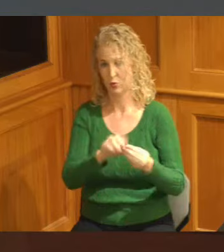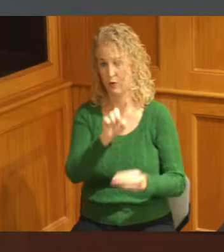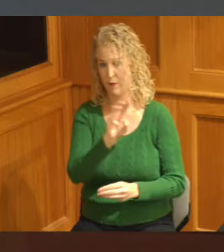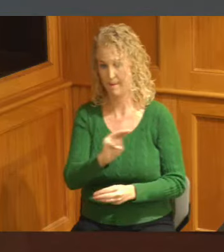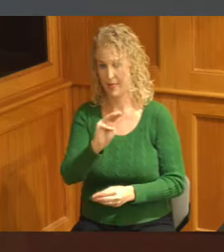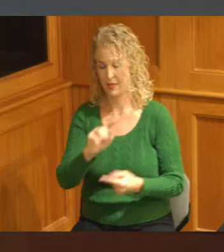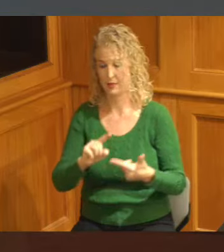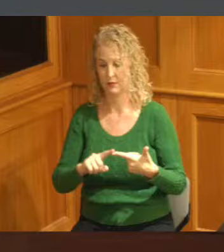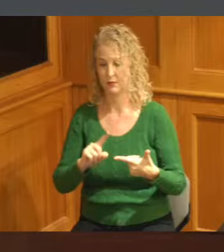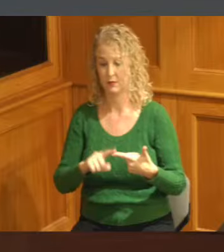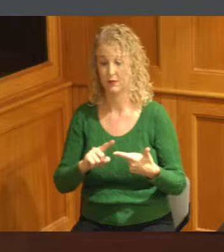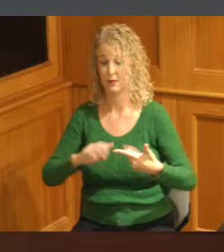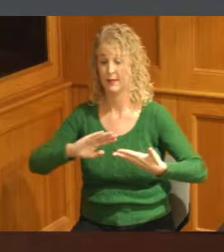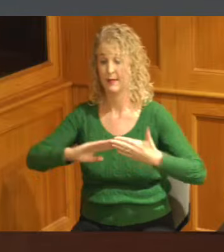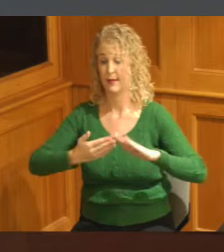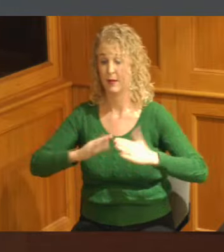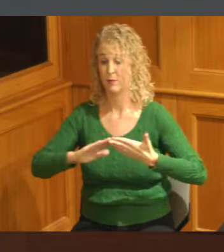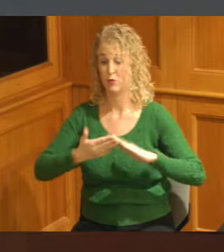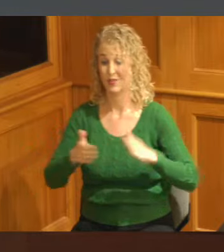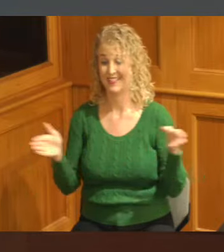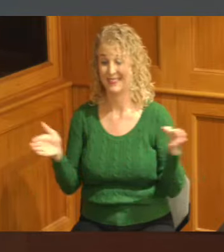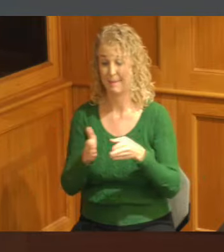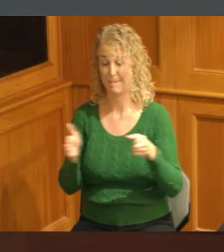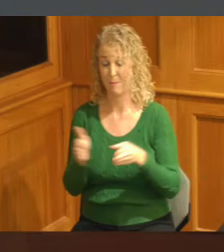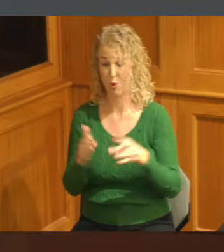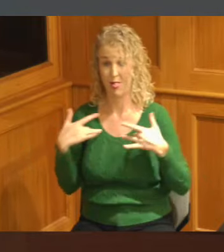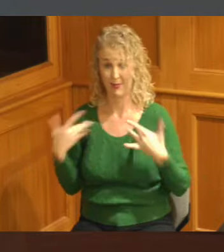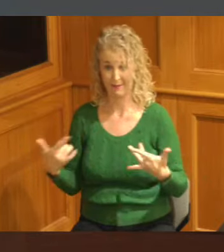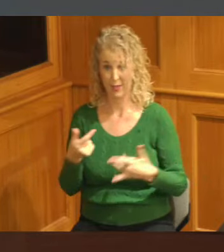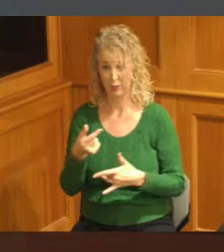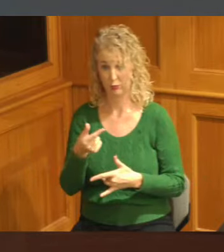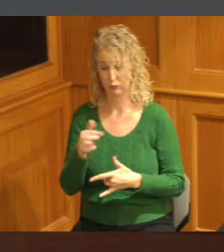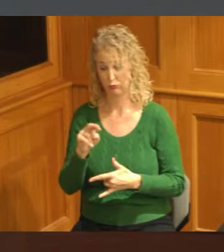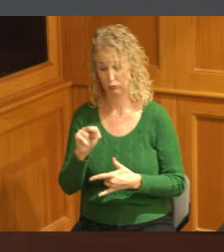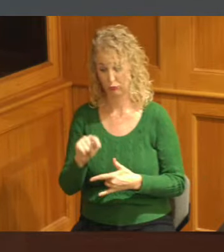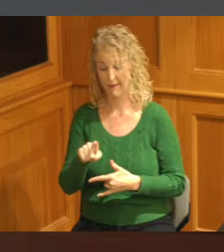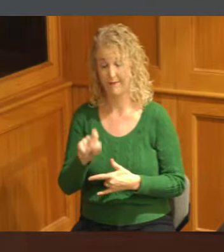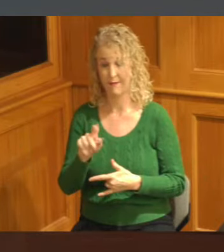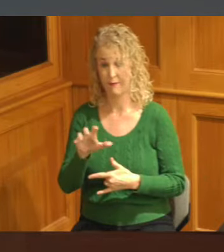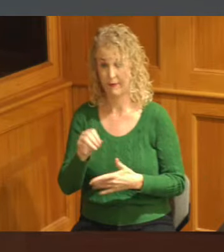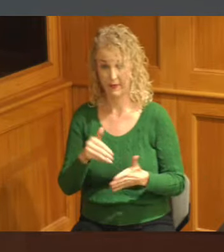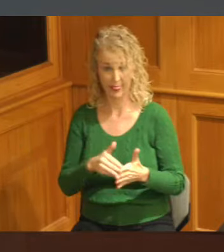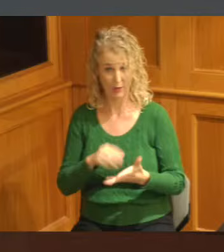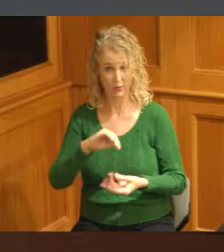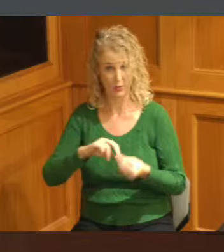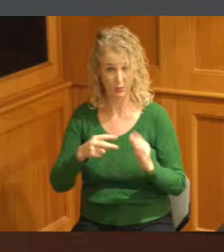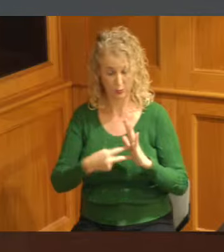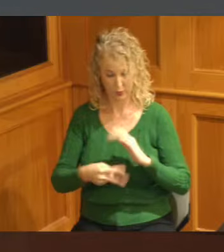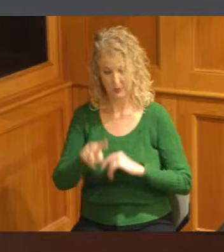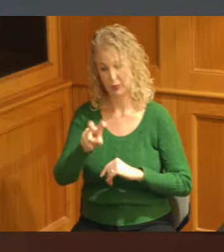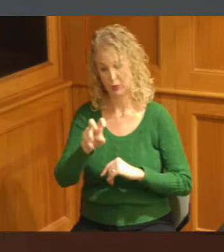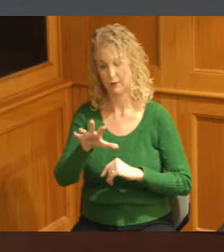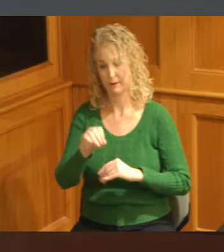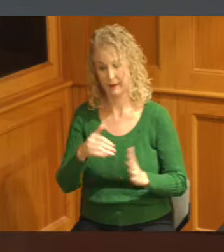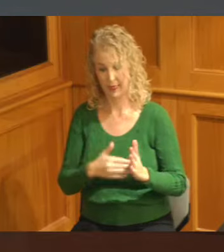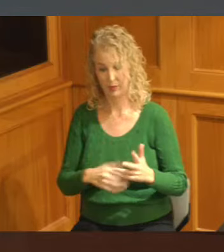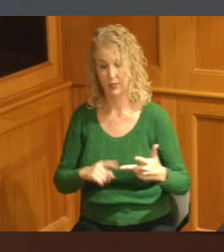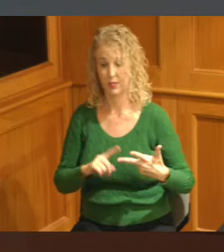an increase to the community small community event grant program of 150,000 to a total of 250,000. An